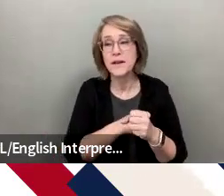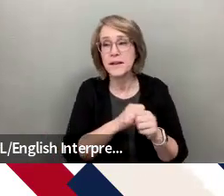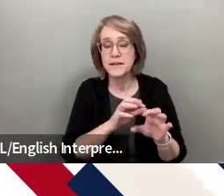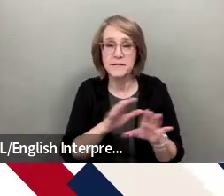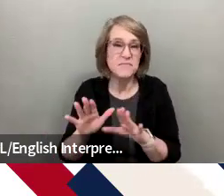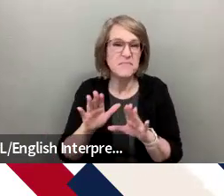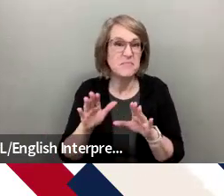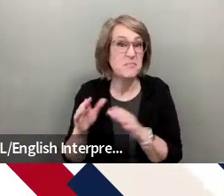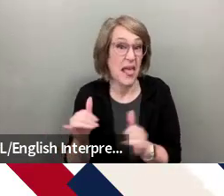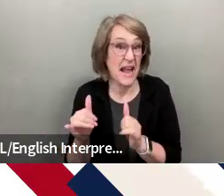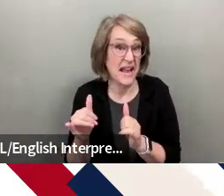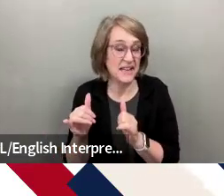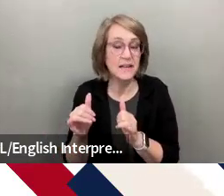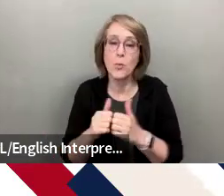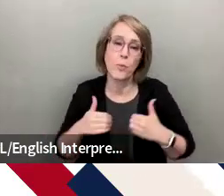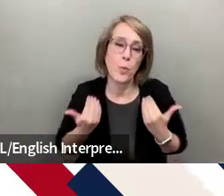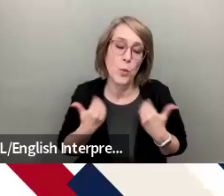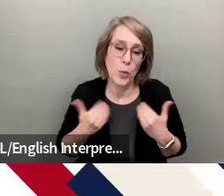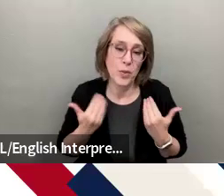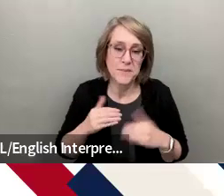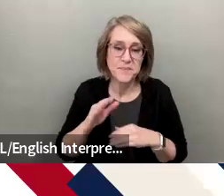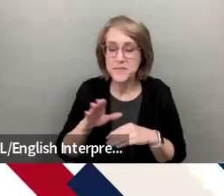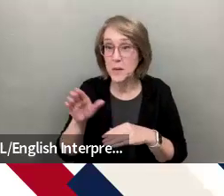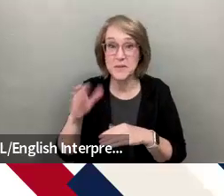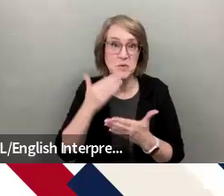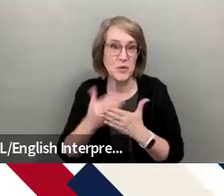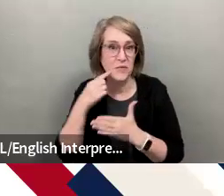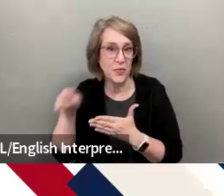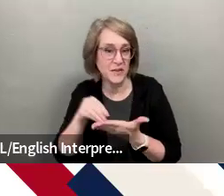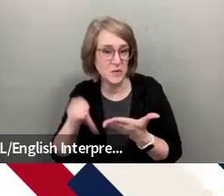BIGGEST THING WHEN YOU ARE WORKING WITH YOUTH AND THAT WAS GREAT FOR HER.